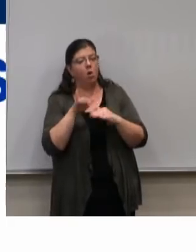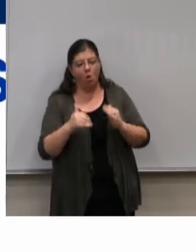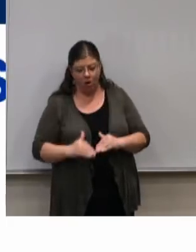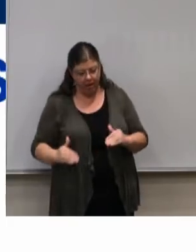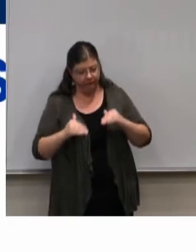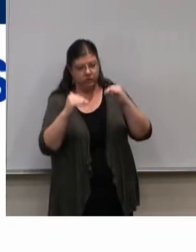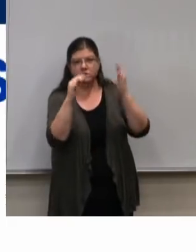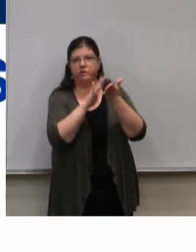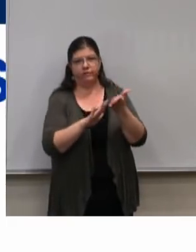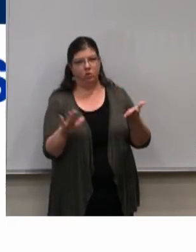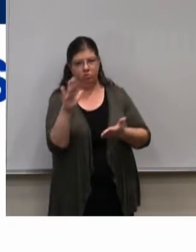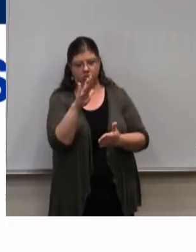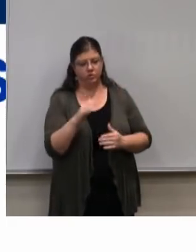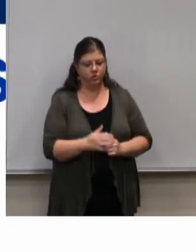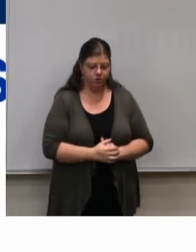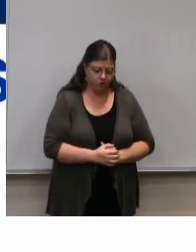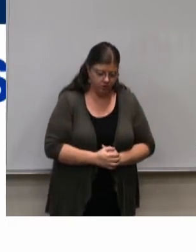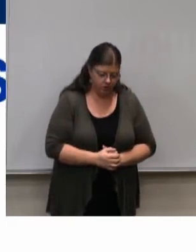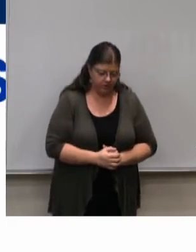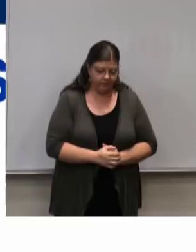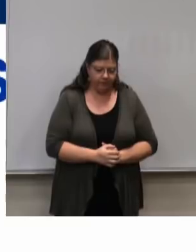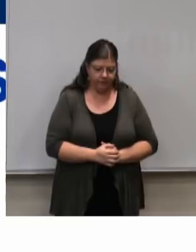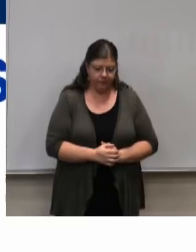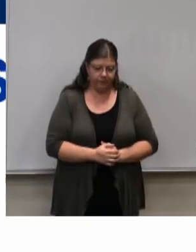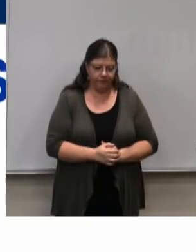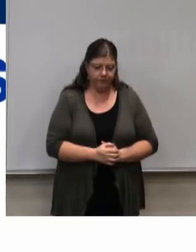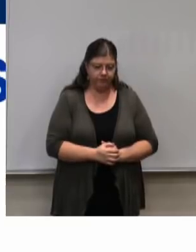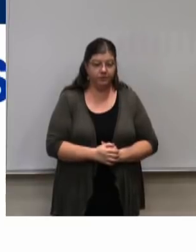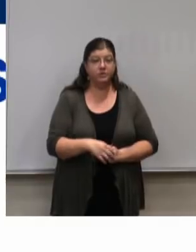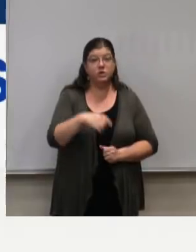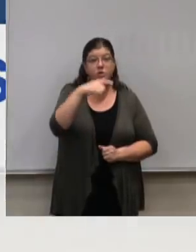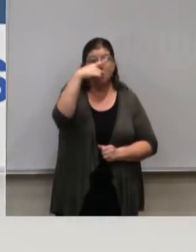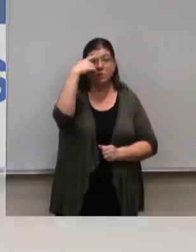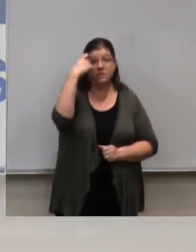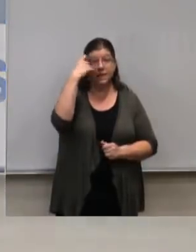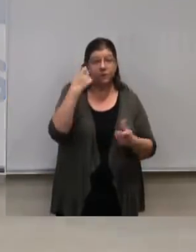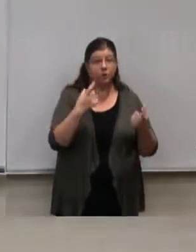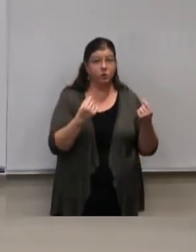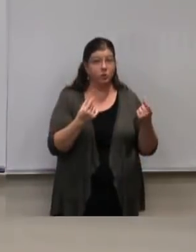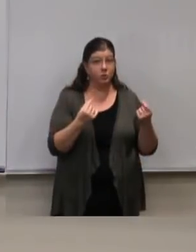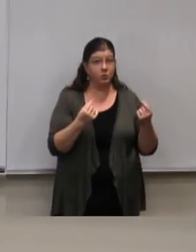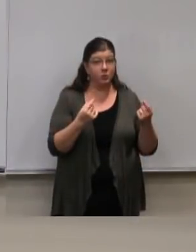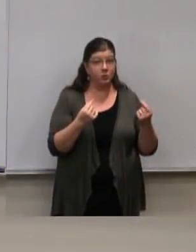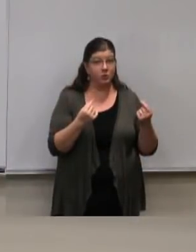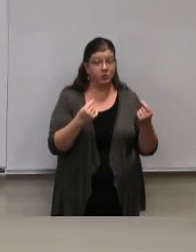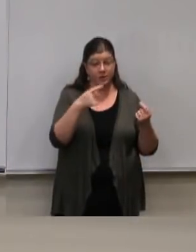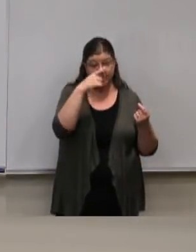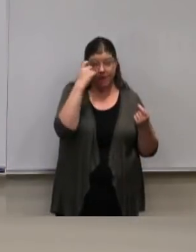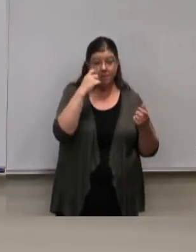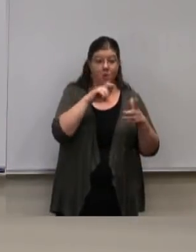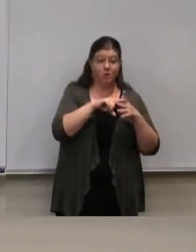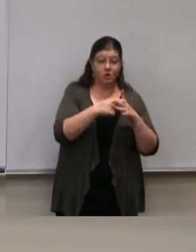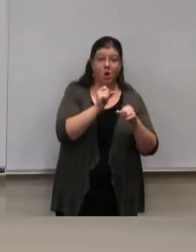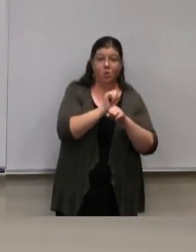So what are we gonna do in the summer? And the summer we'll start working with the managers,